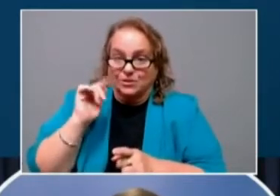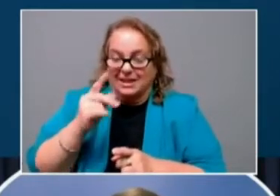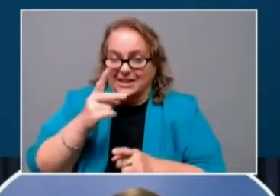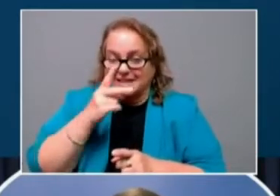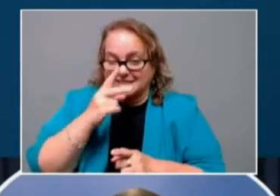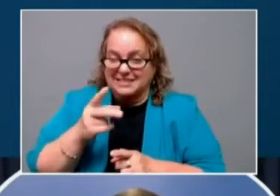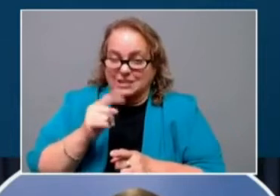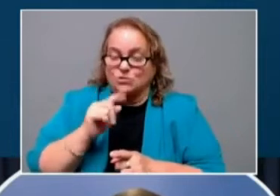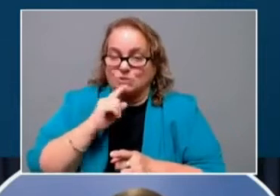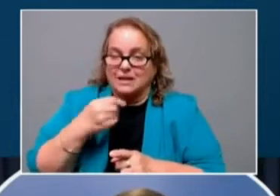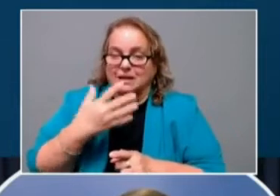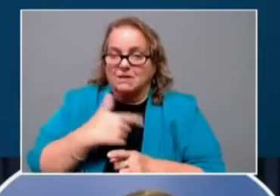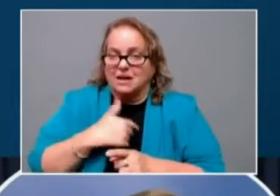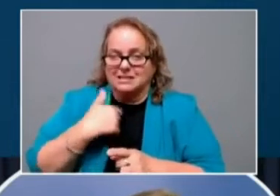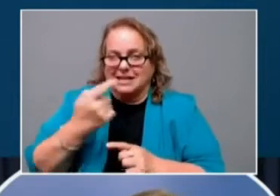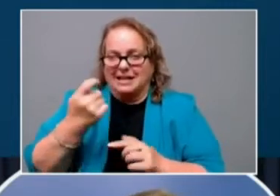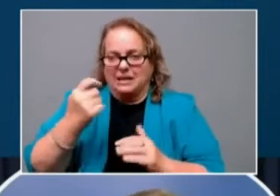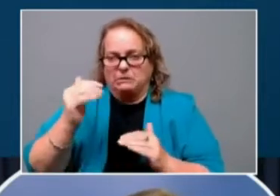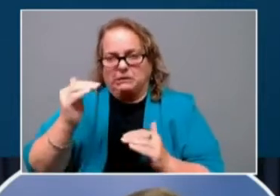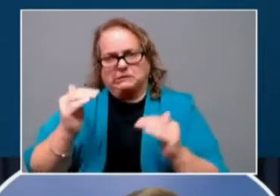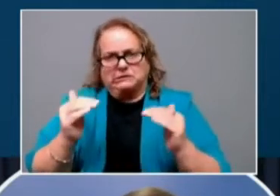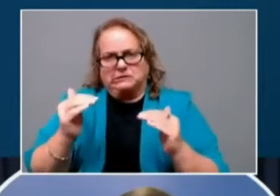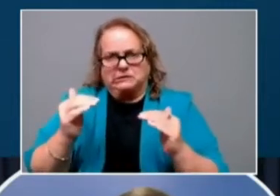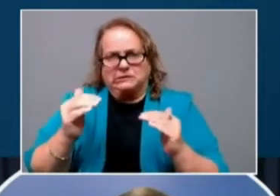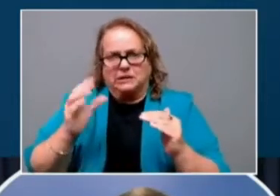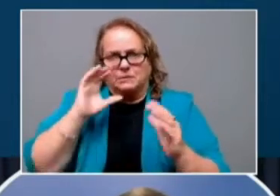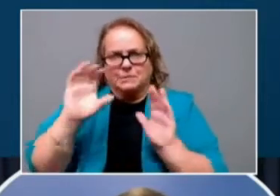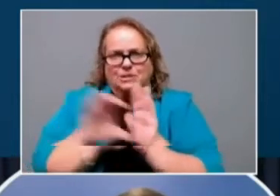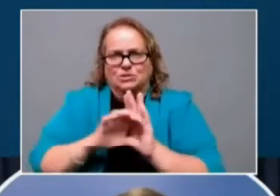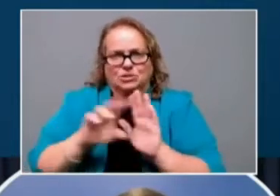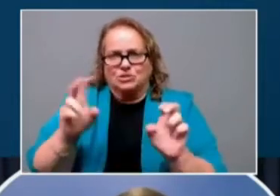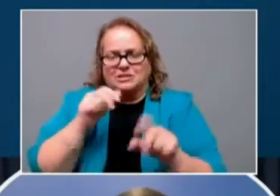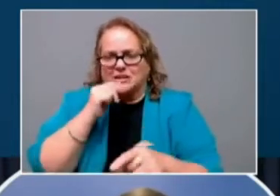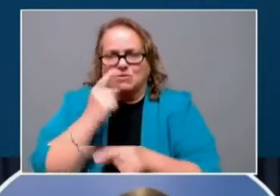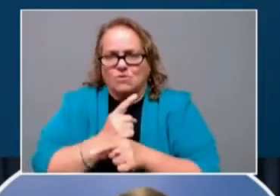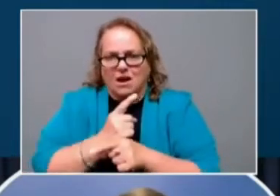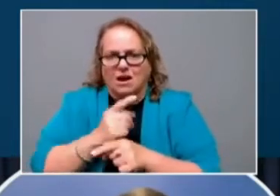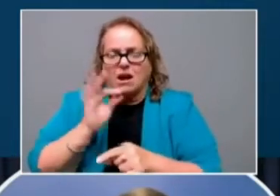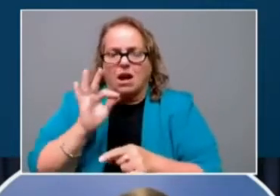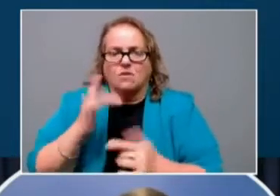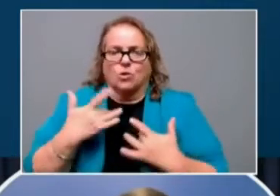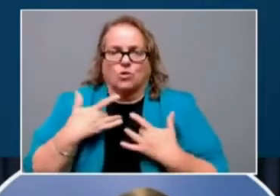a slightly skewed picture. We believe of the trends but in different ways on